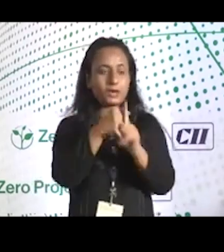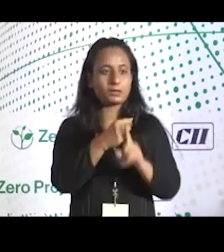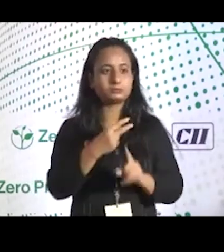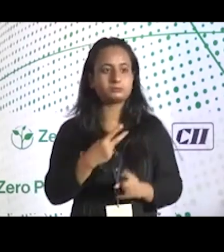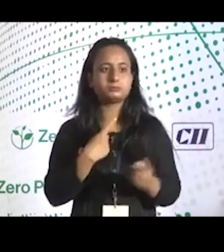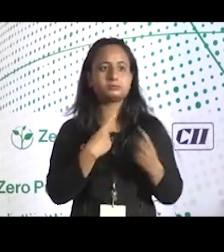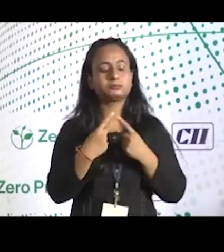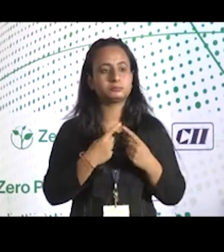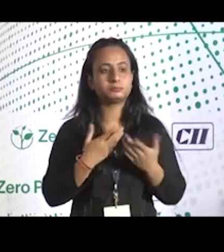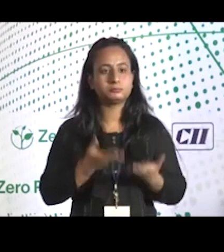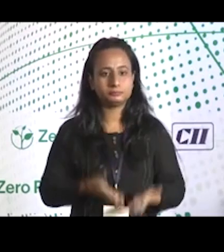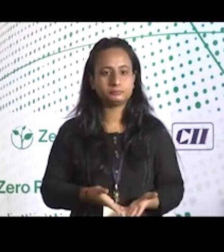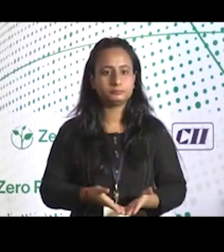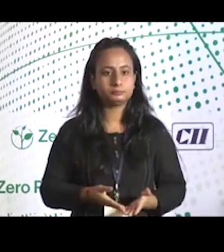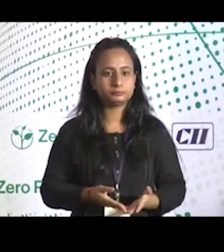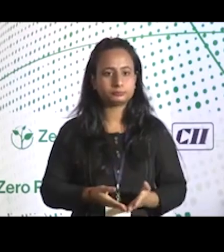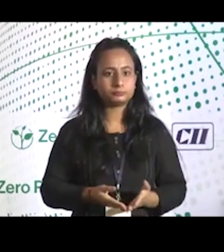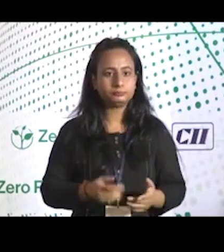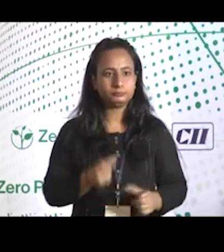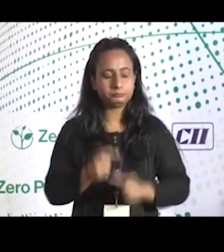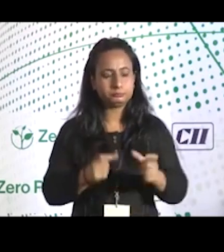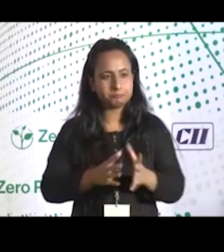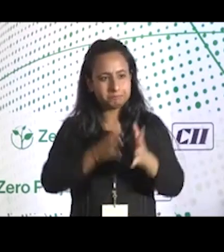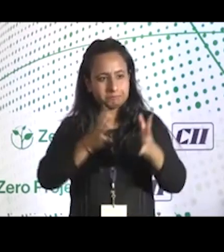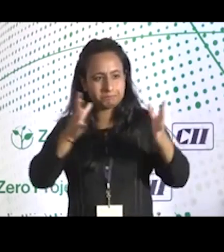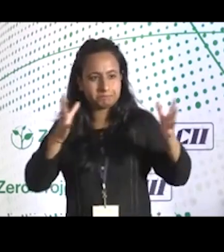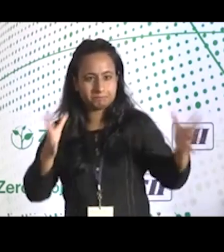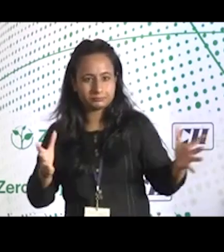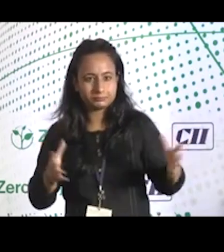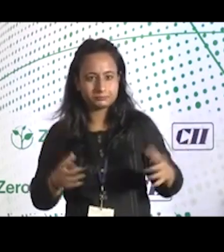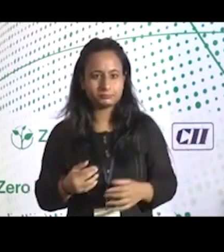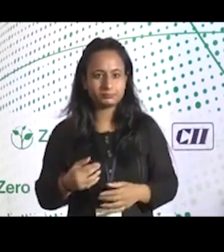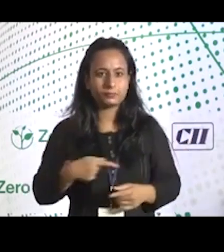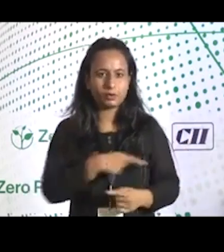about or assistance, in fact, as we call in our language